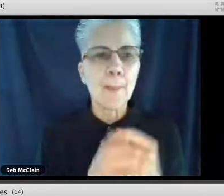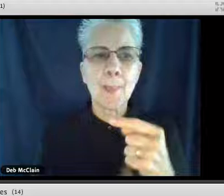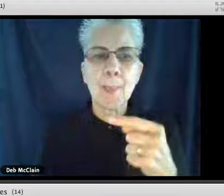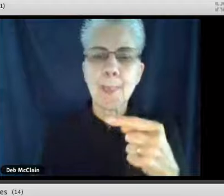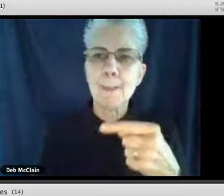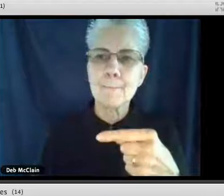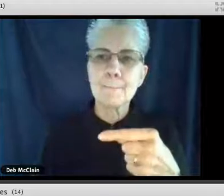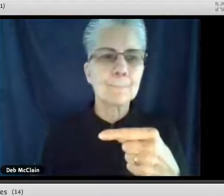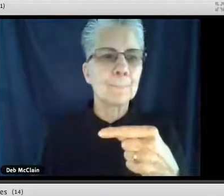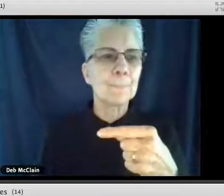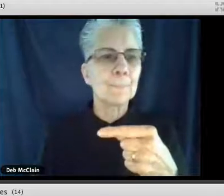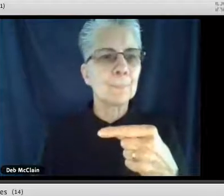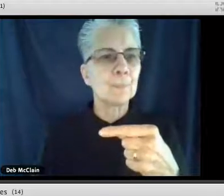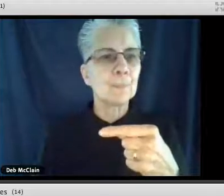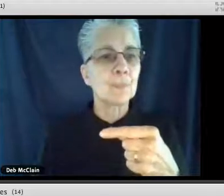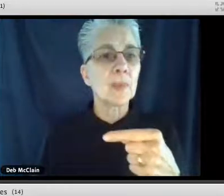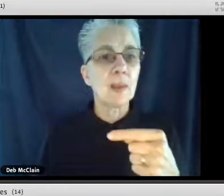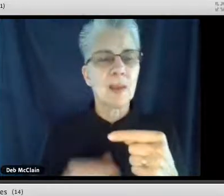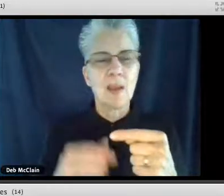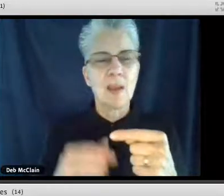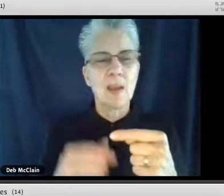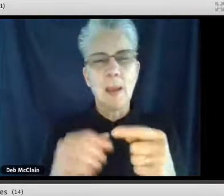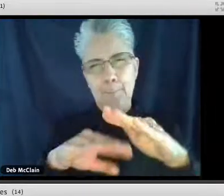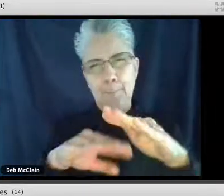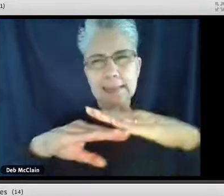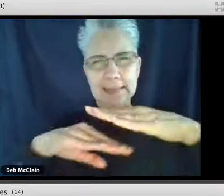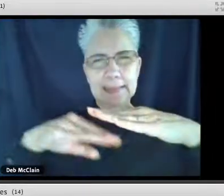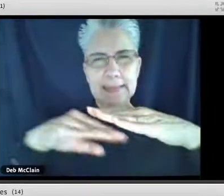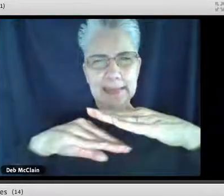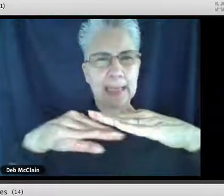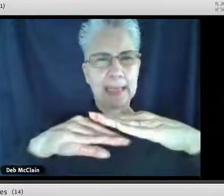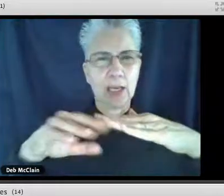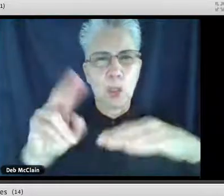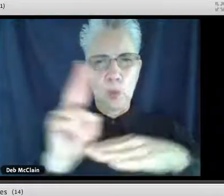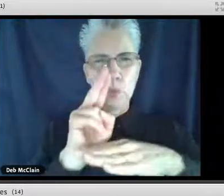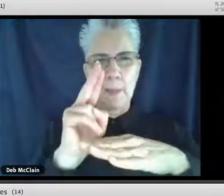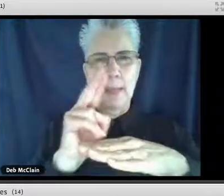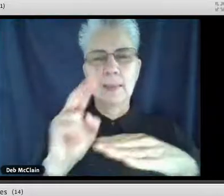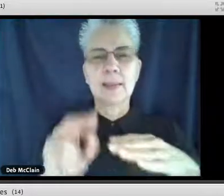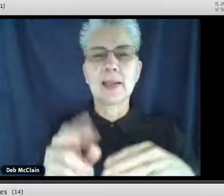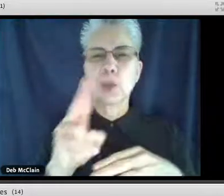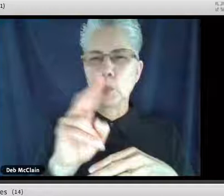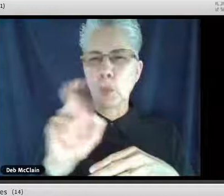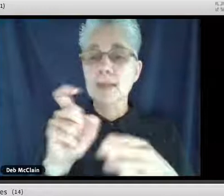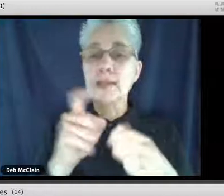So a couple basics of usability, so these are what I consider,